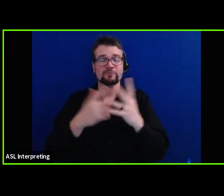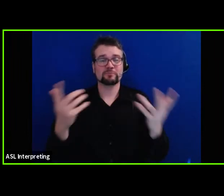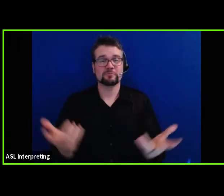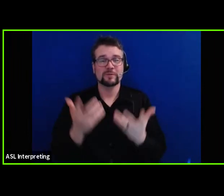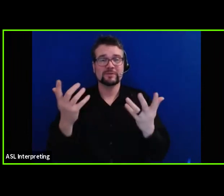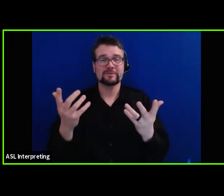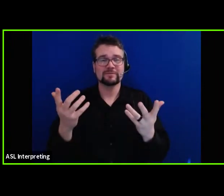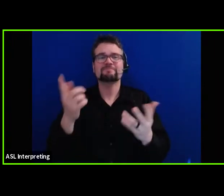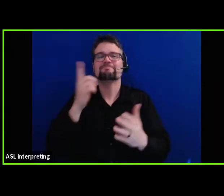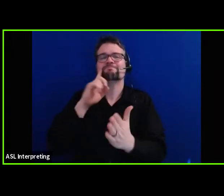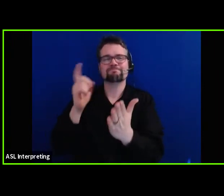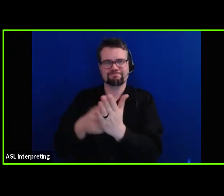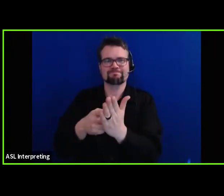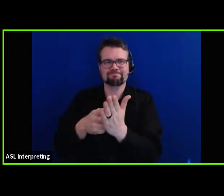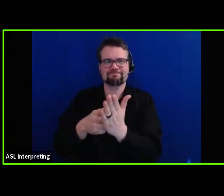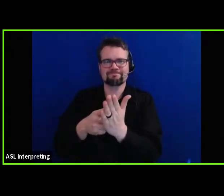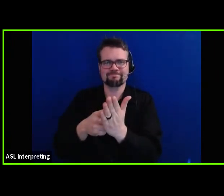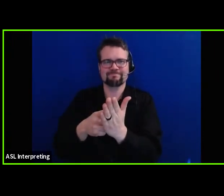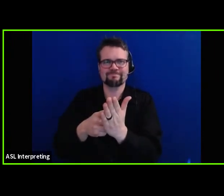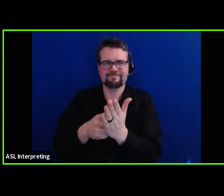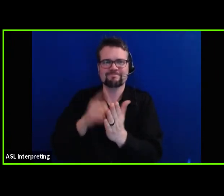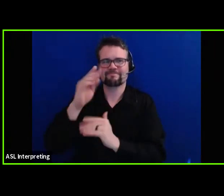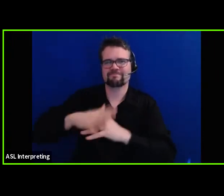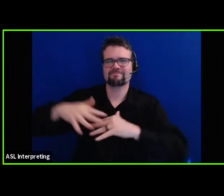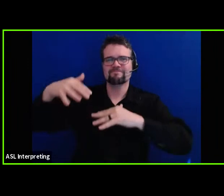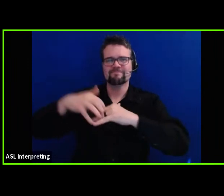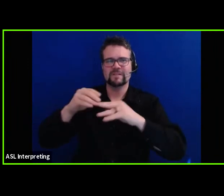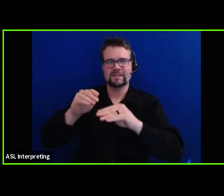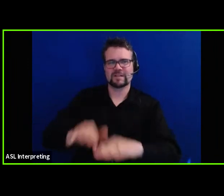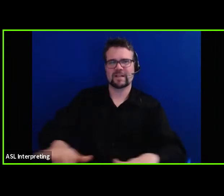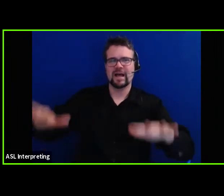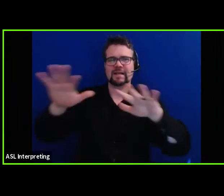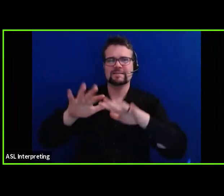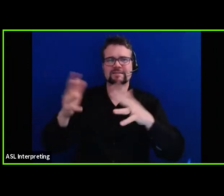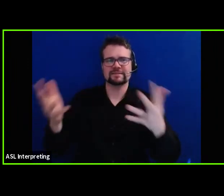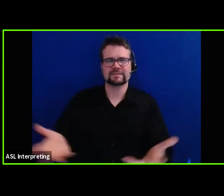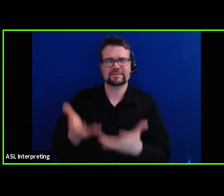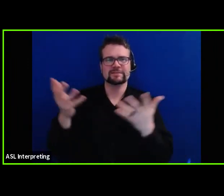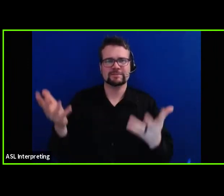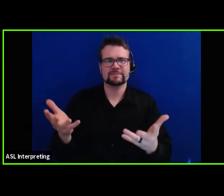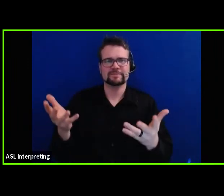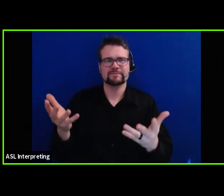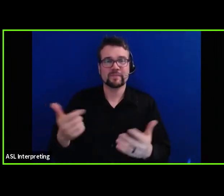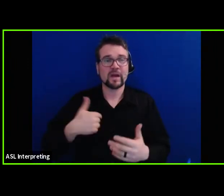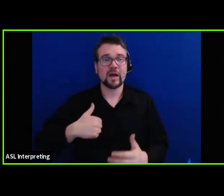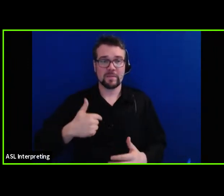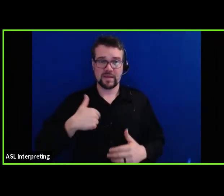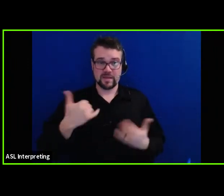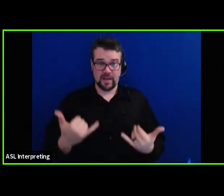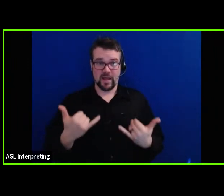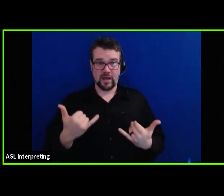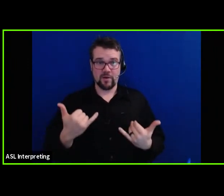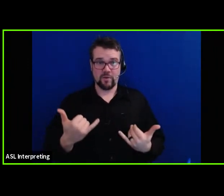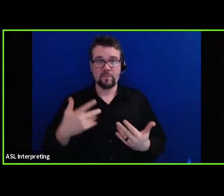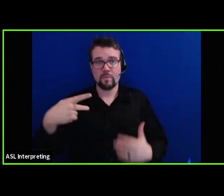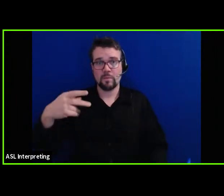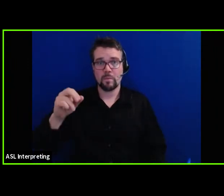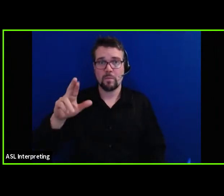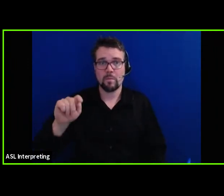NATIONS LANDS UPON WHICH WE GATHER. I WOULD JUST LIKE TO BEGIN BY SHARING THAT I'M SPEAKING TO YOU FROM PORT MOODY JUST OUTSIDE VANCOUVER.